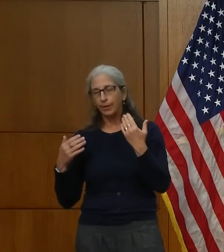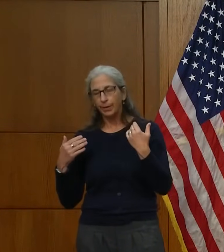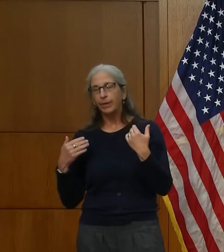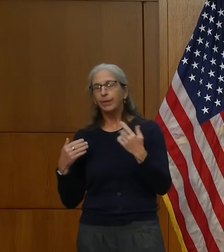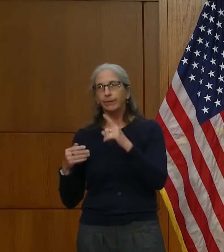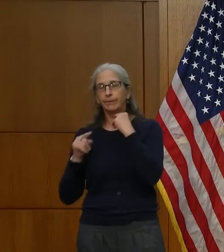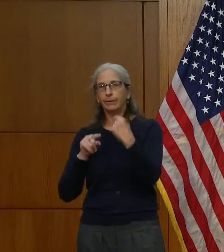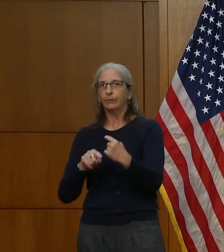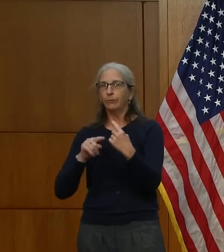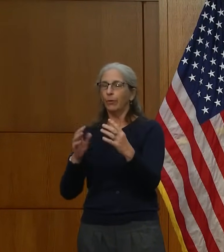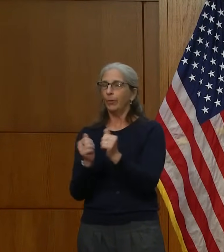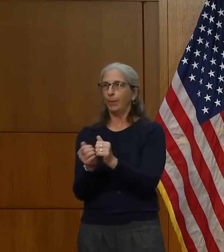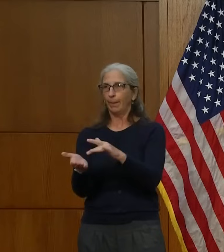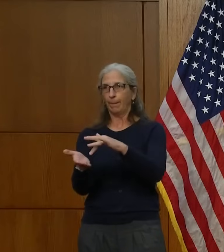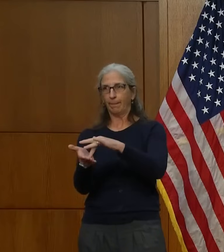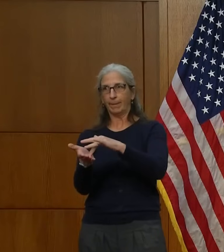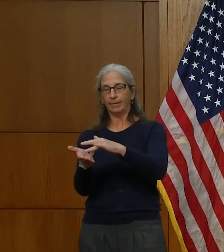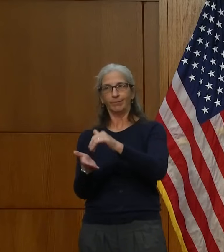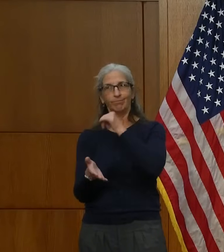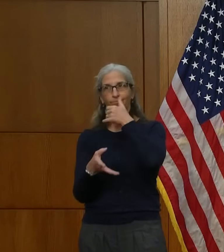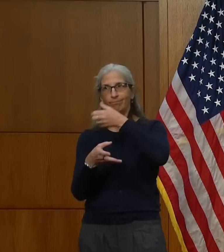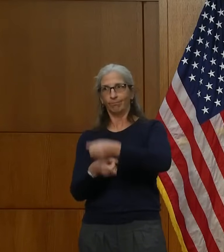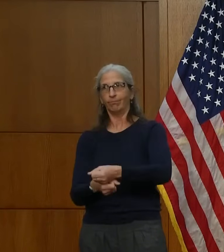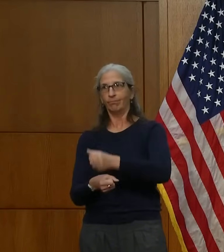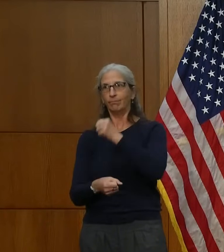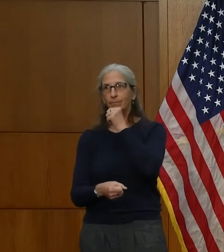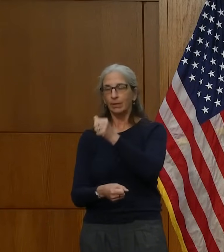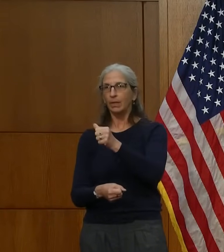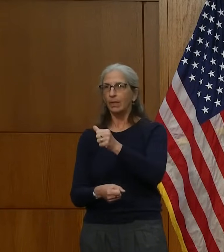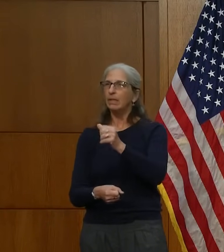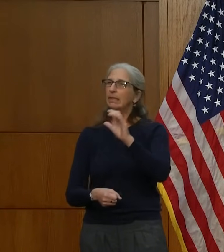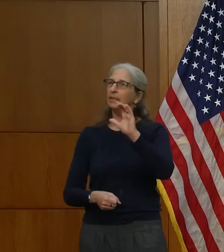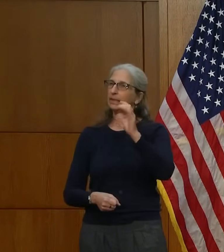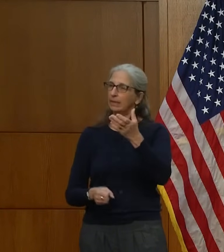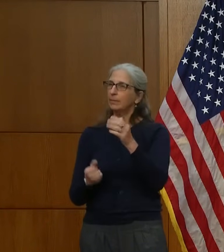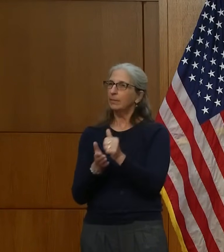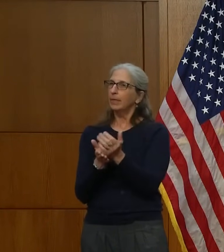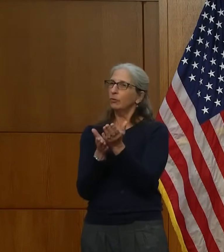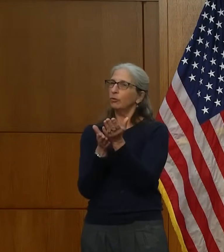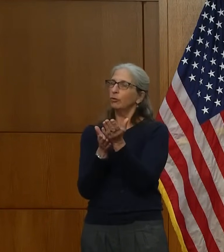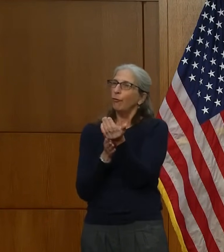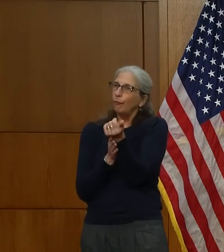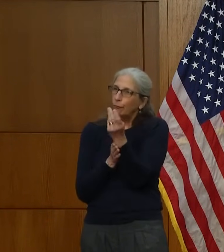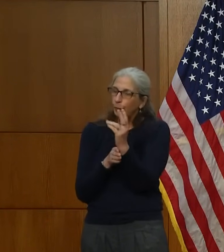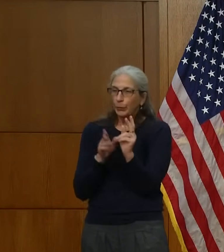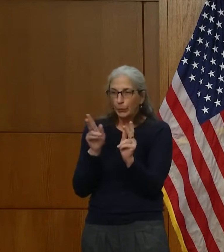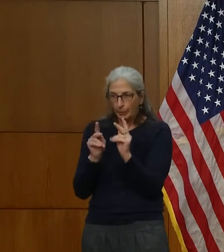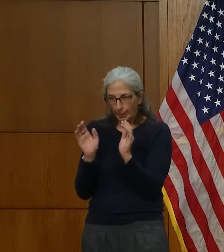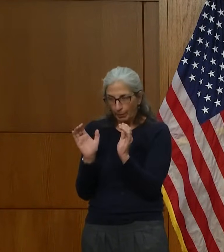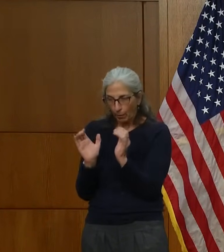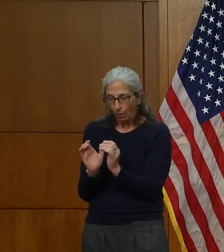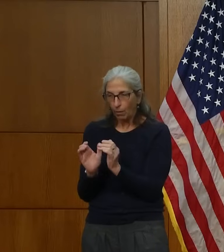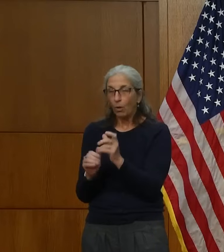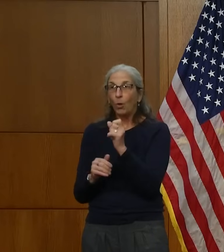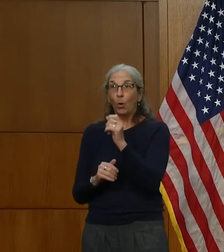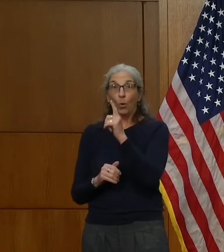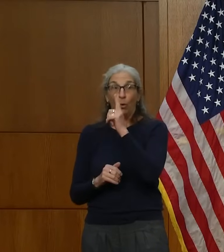HAD ISSUES WITH. MEDICINE.